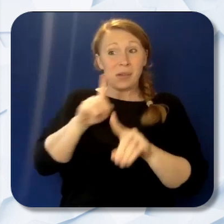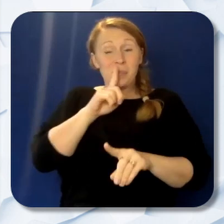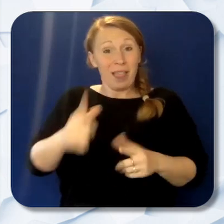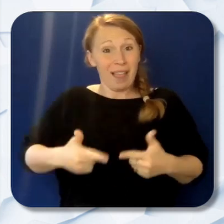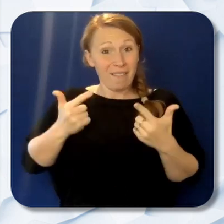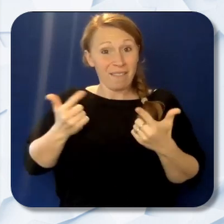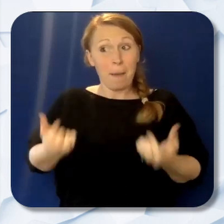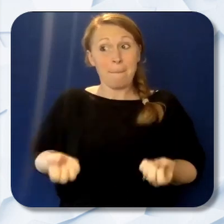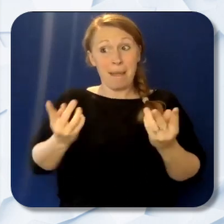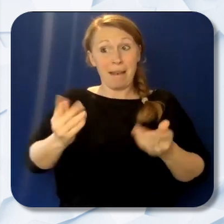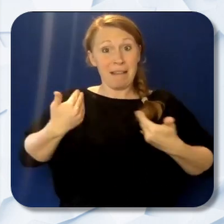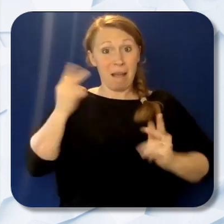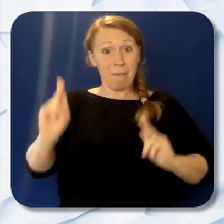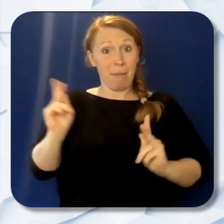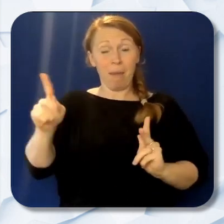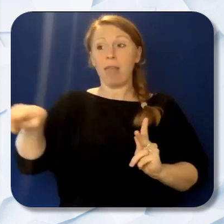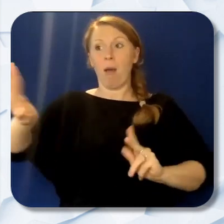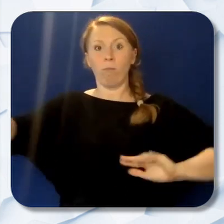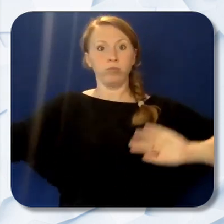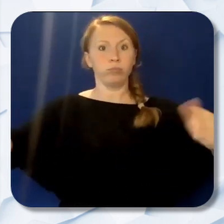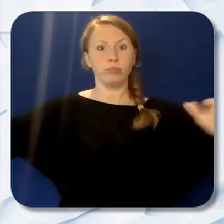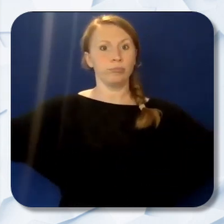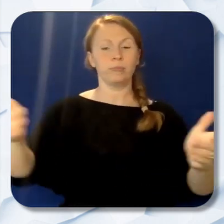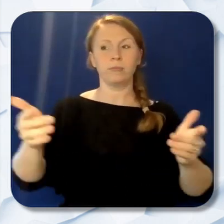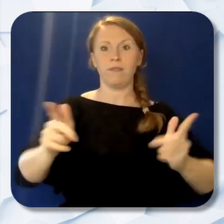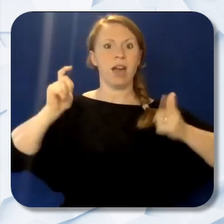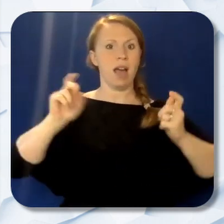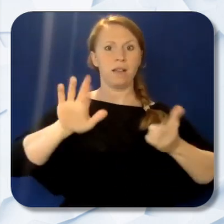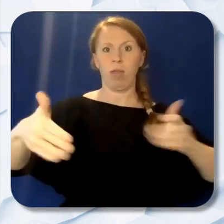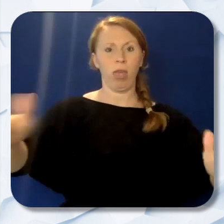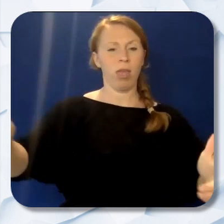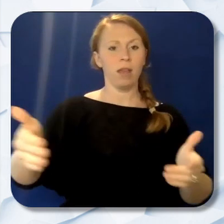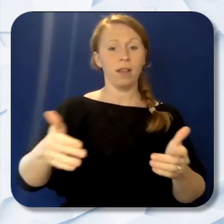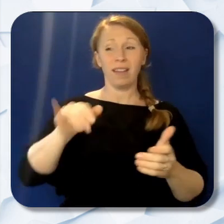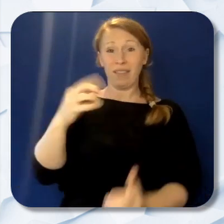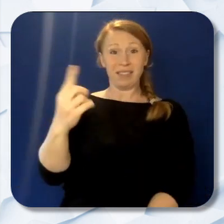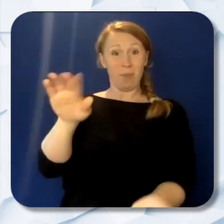young people are dying at very high rates. Um! Any loss of life is just too much,